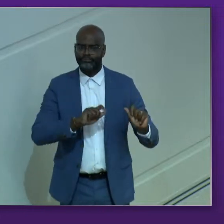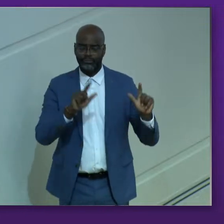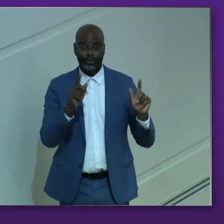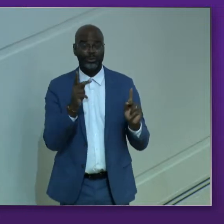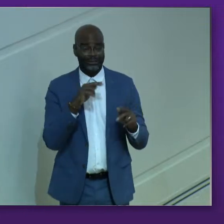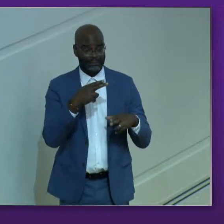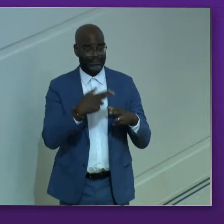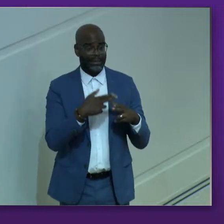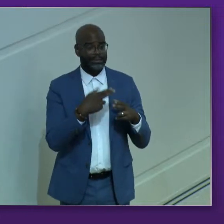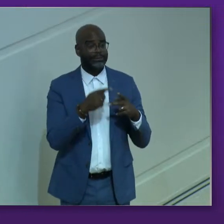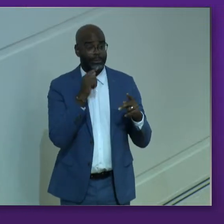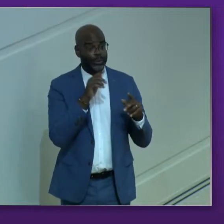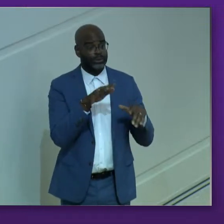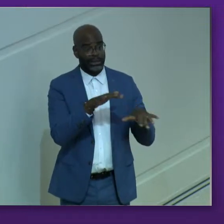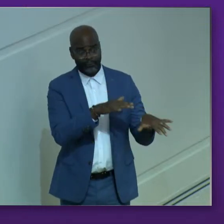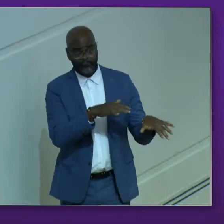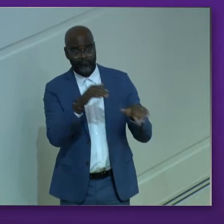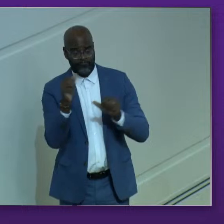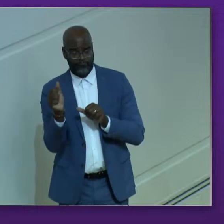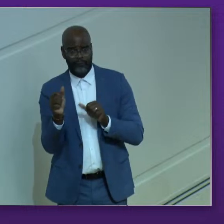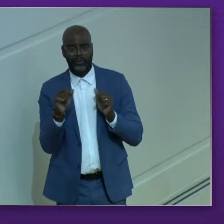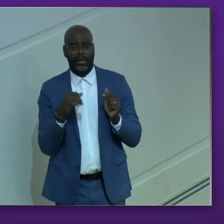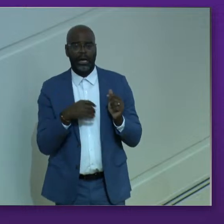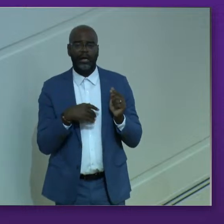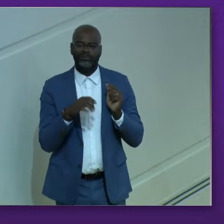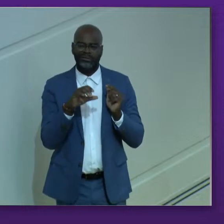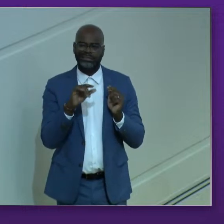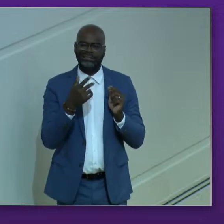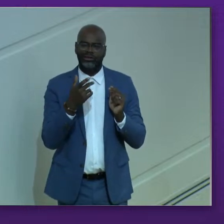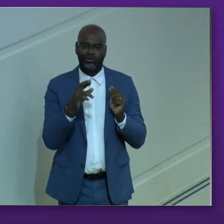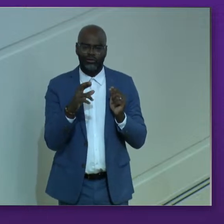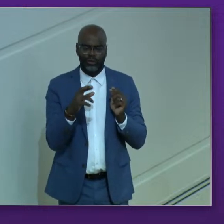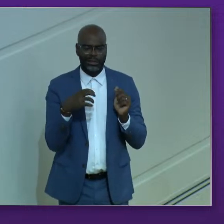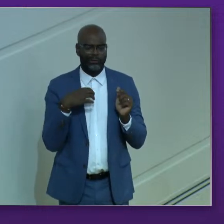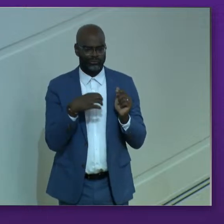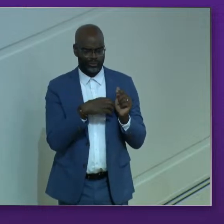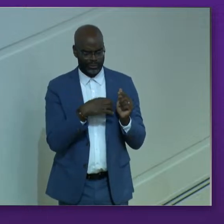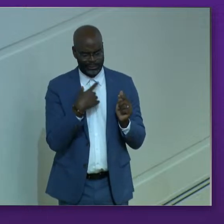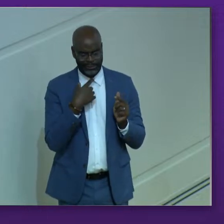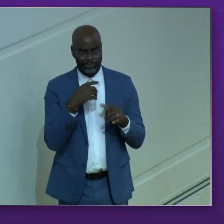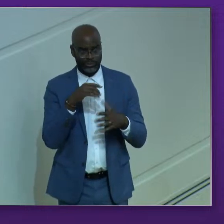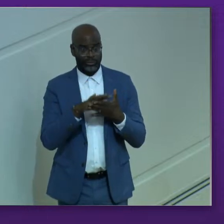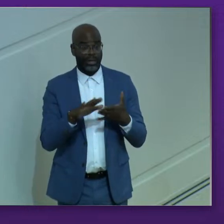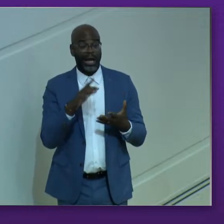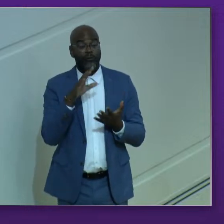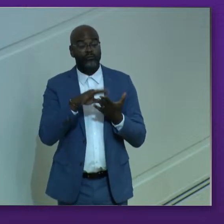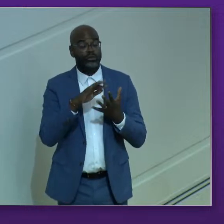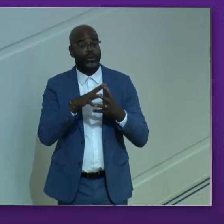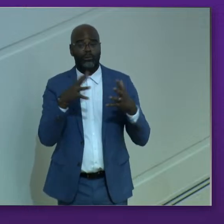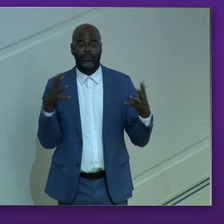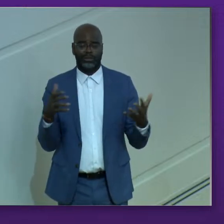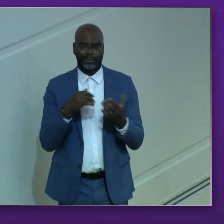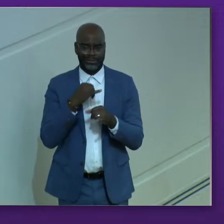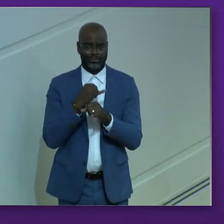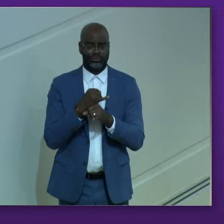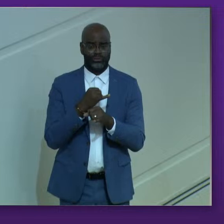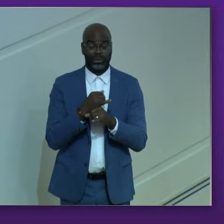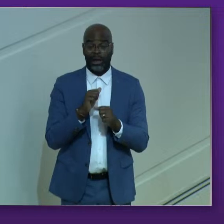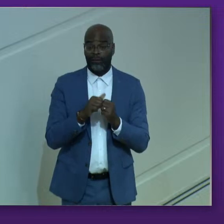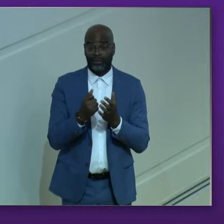AND OUR CONSTITUENTS.